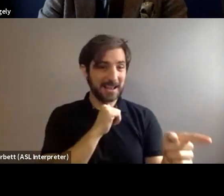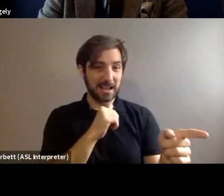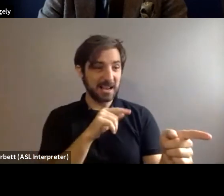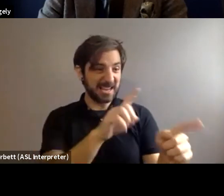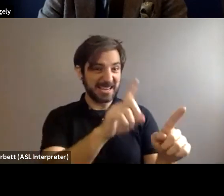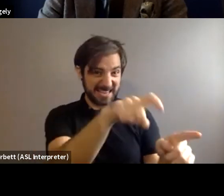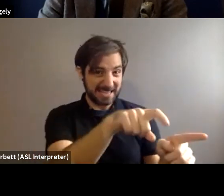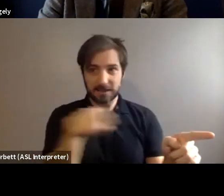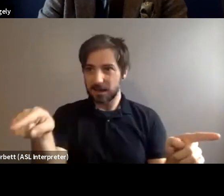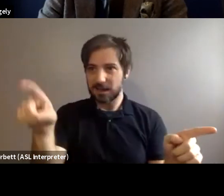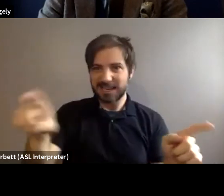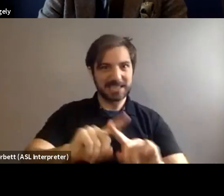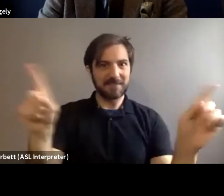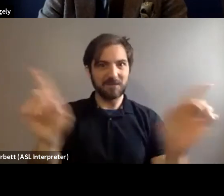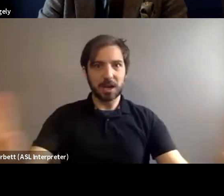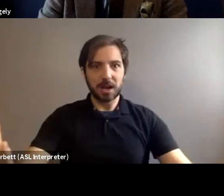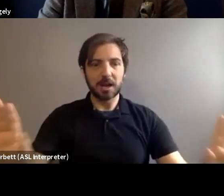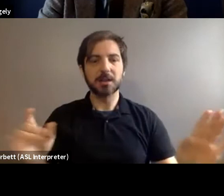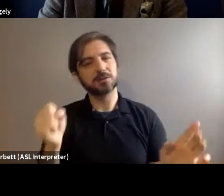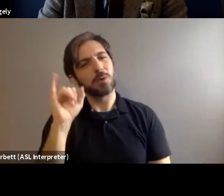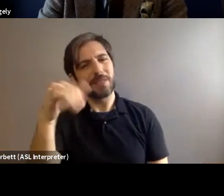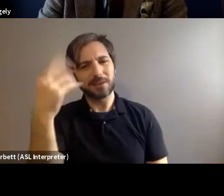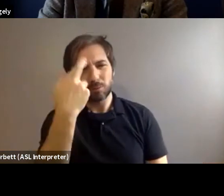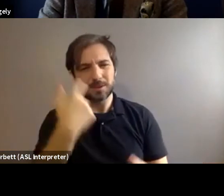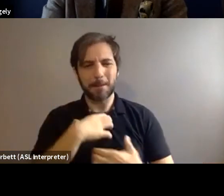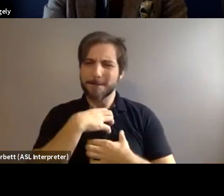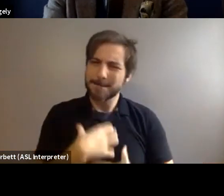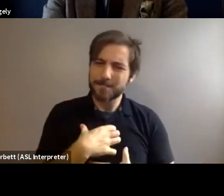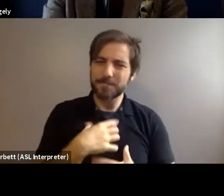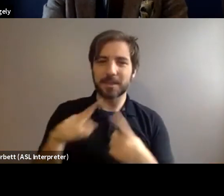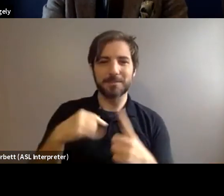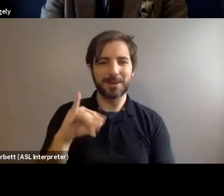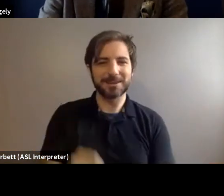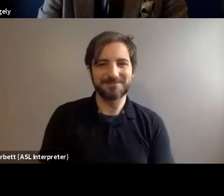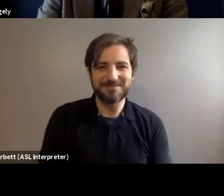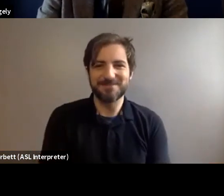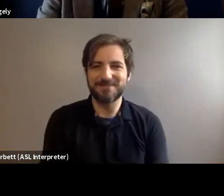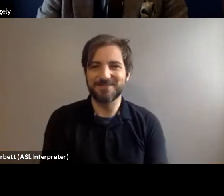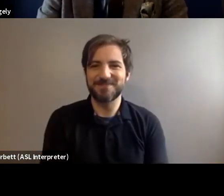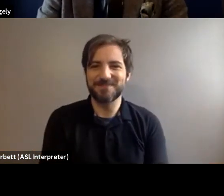that's why i'm passionate about it